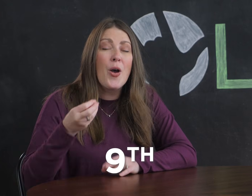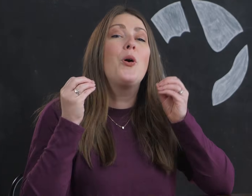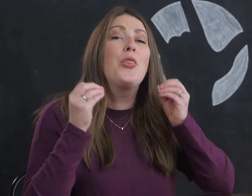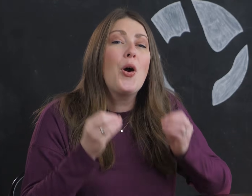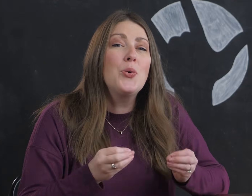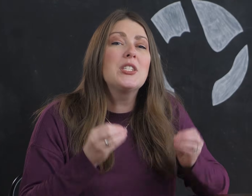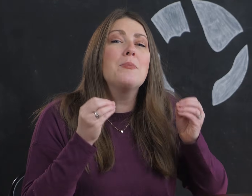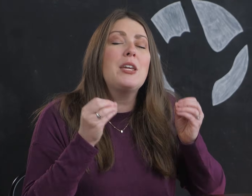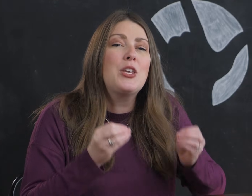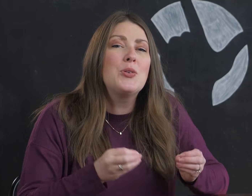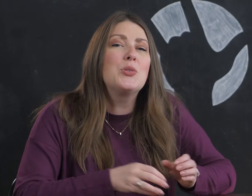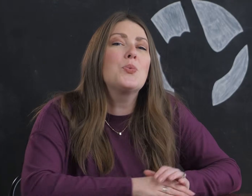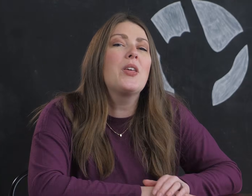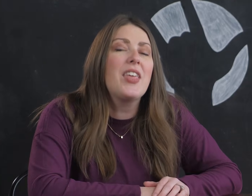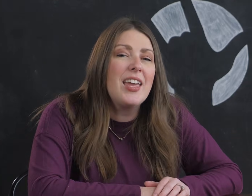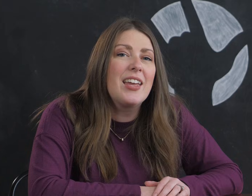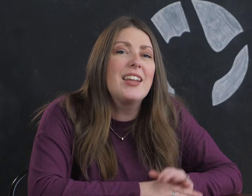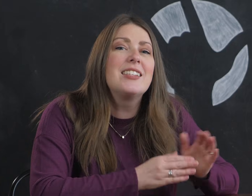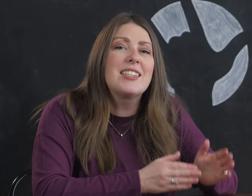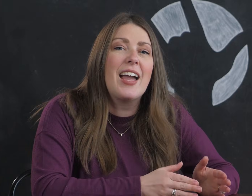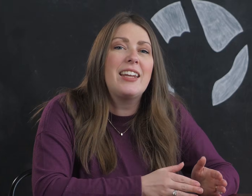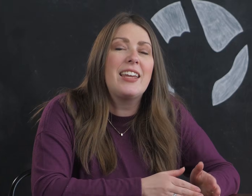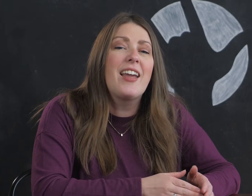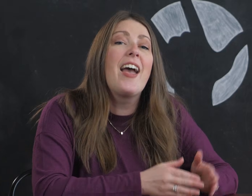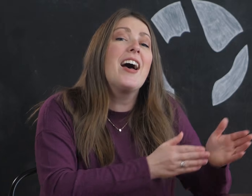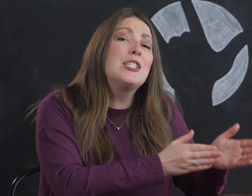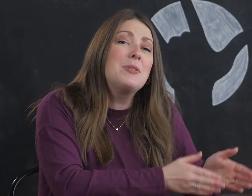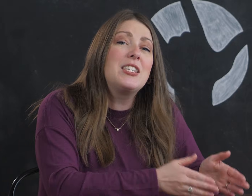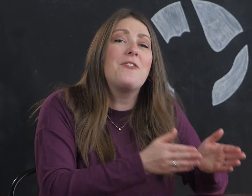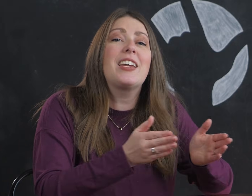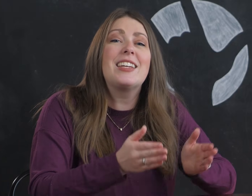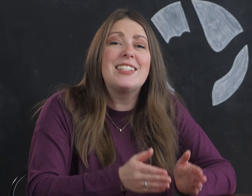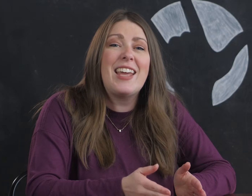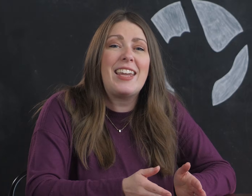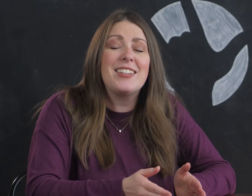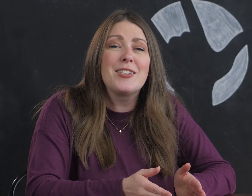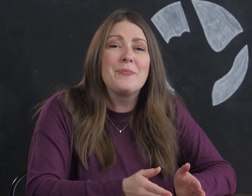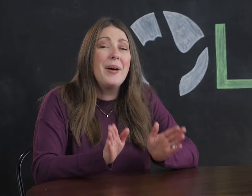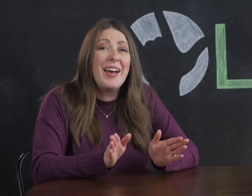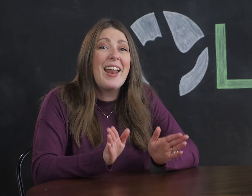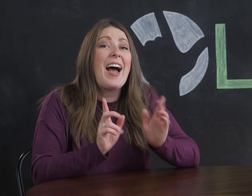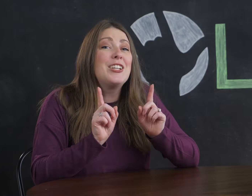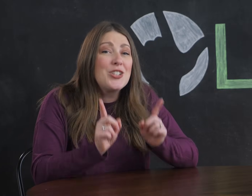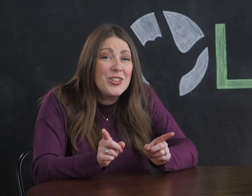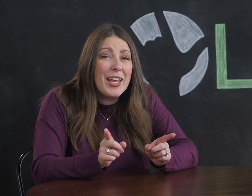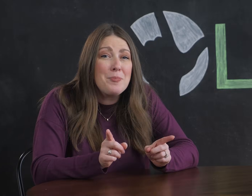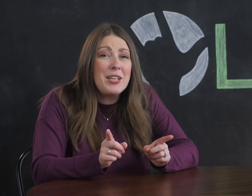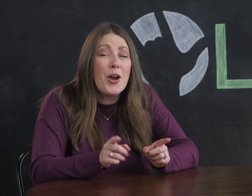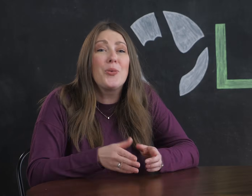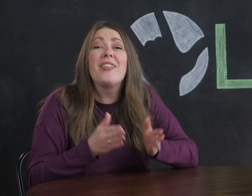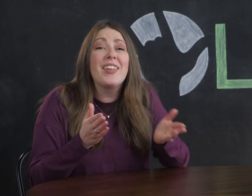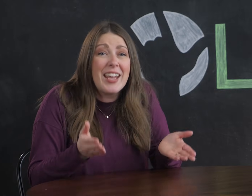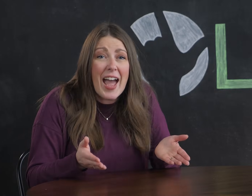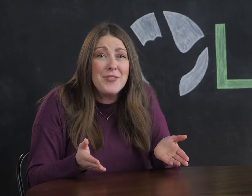Well those can be used within signing a specific date but I should let it be known that I have